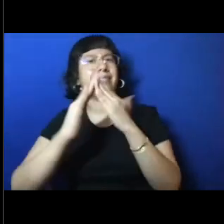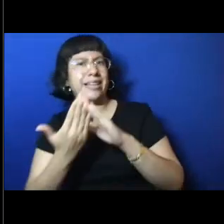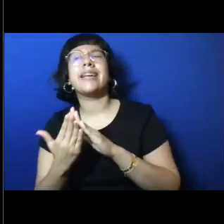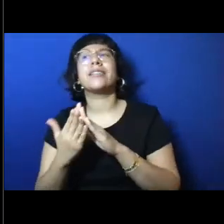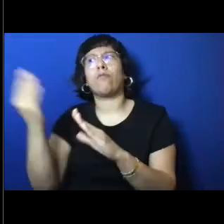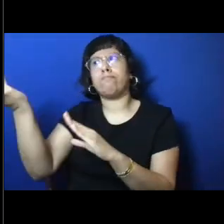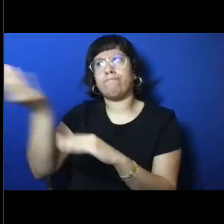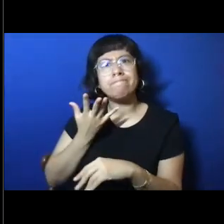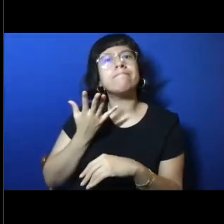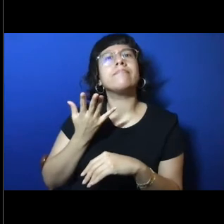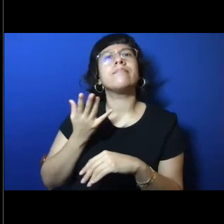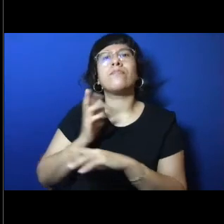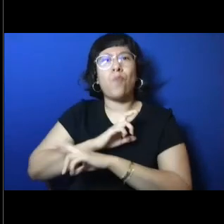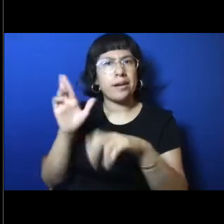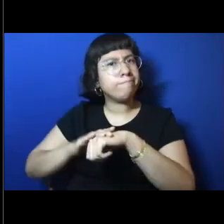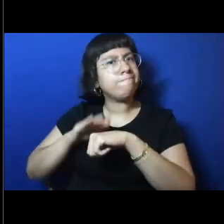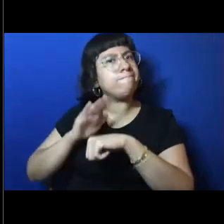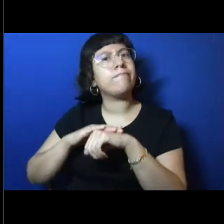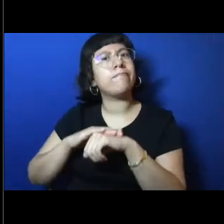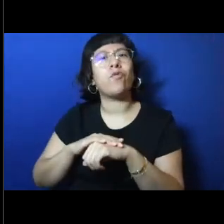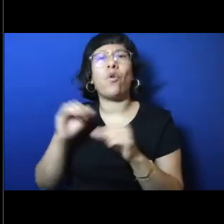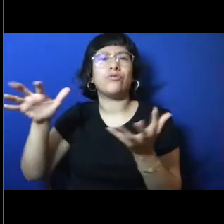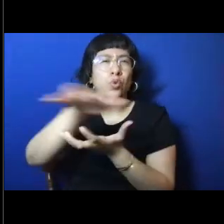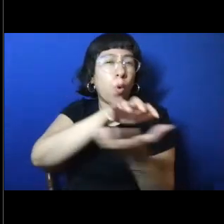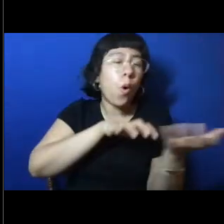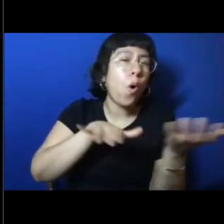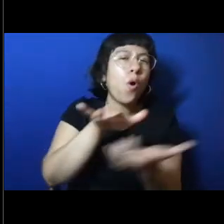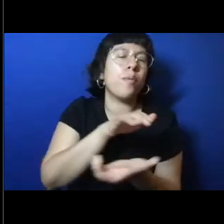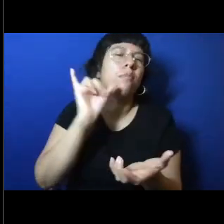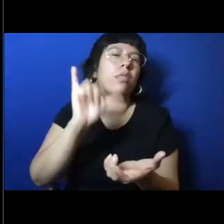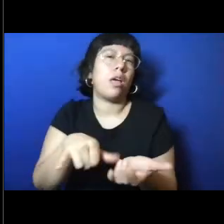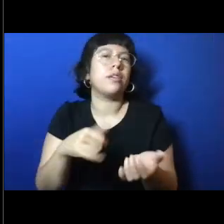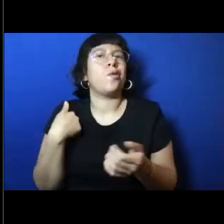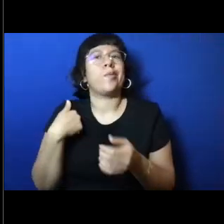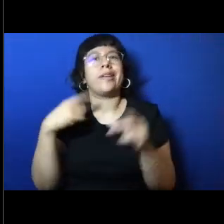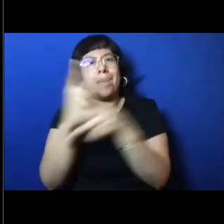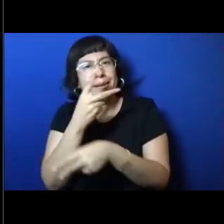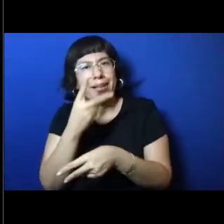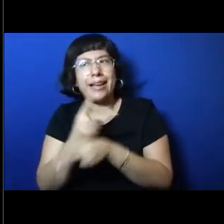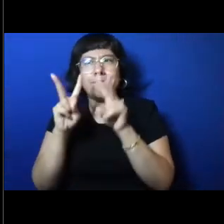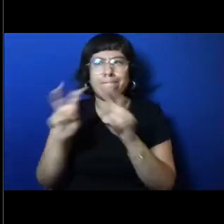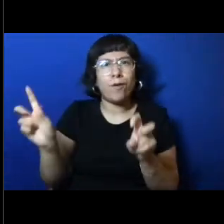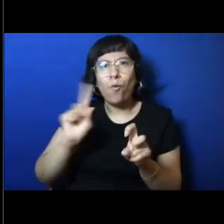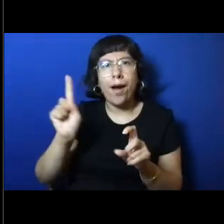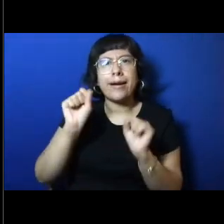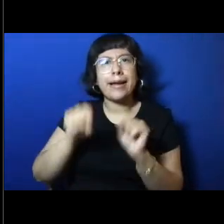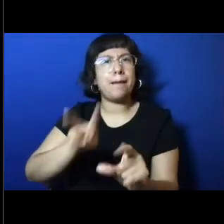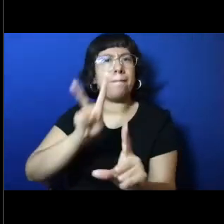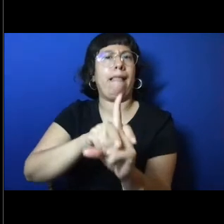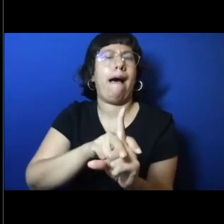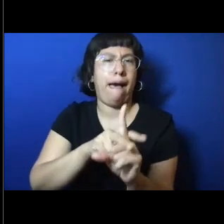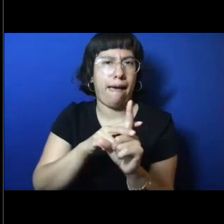But it is a really good question. Without going into great detail I would say that that's where a lot of the excitement is. Because you got to take all this raw data